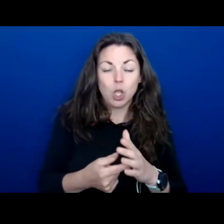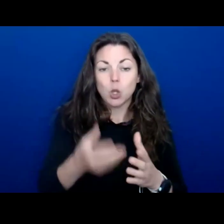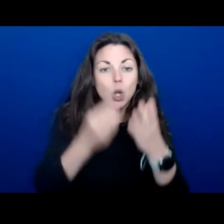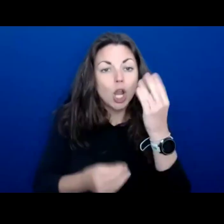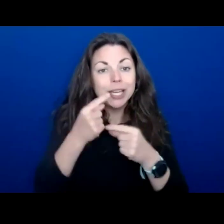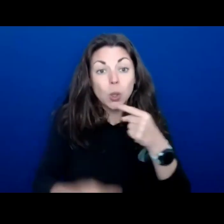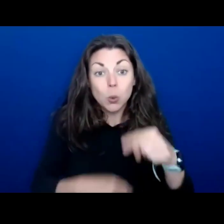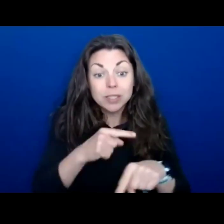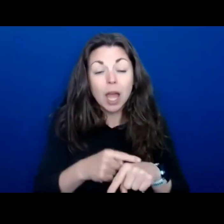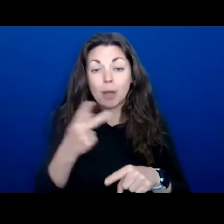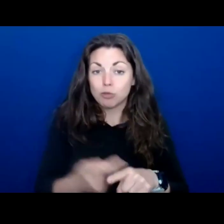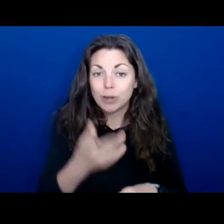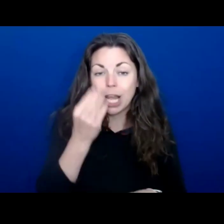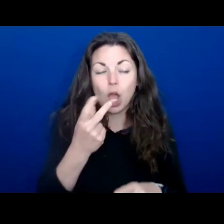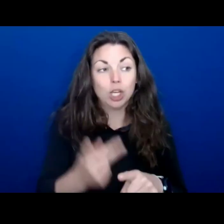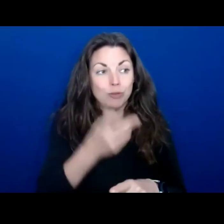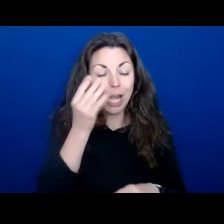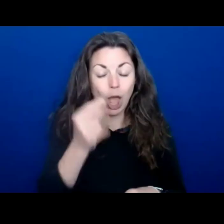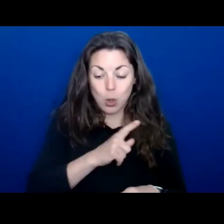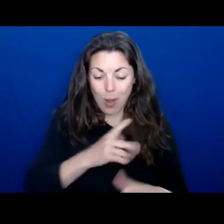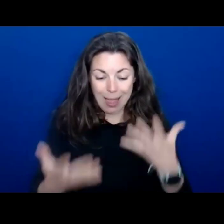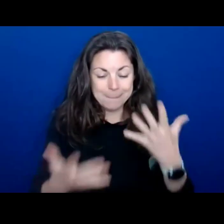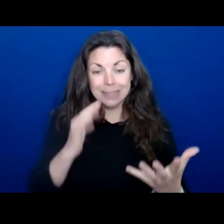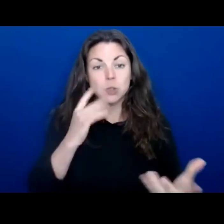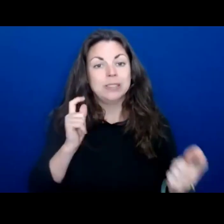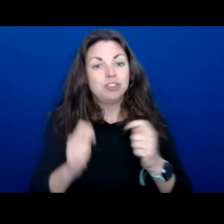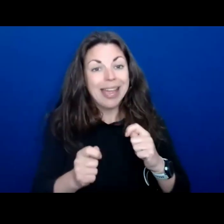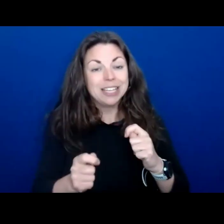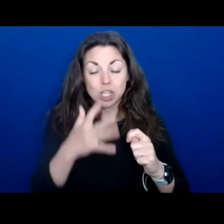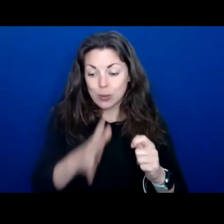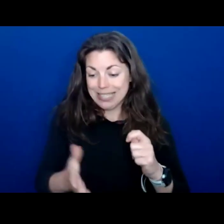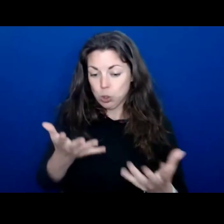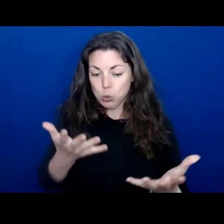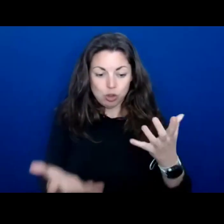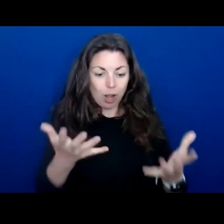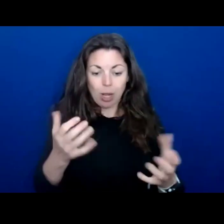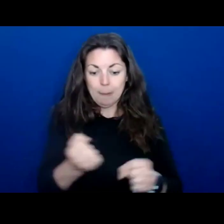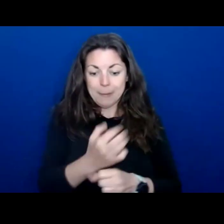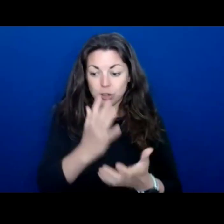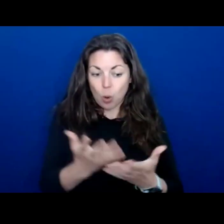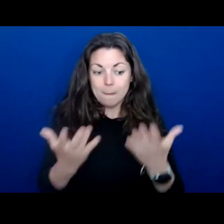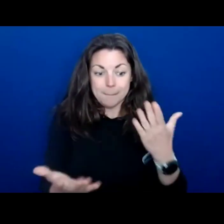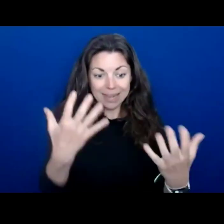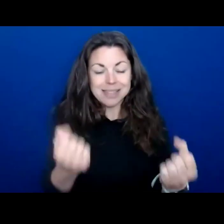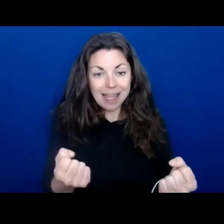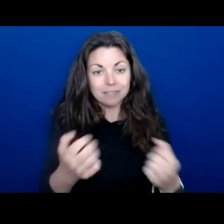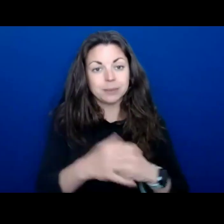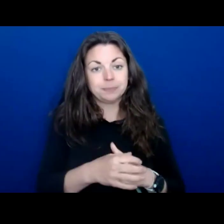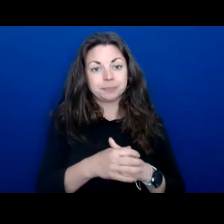relearn and relearn over and over and over again. Alongside the things that I've already mentioned, I have suspected ADHD,